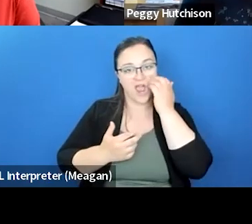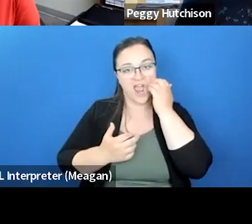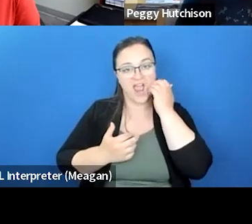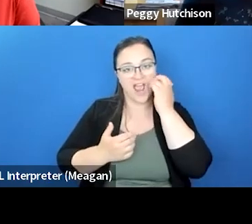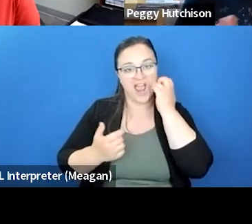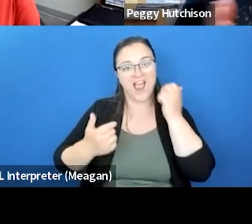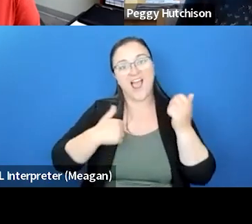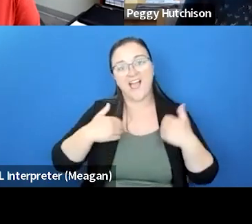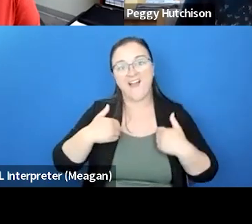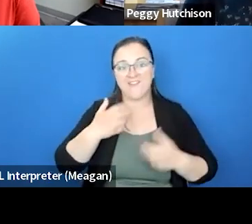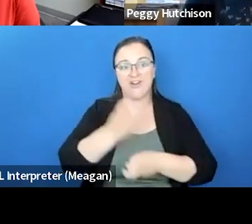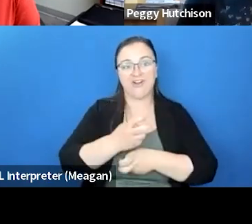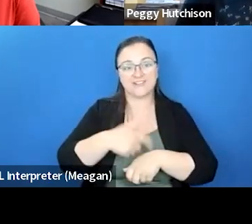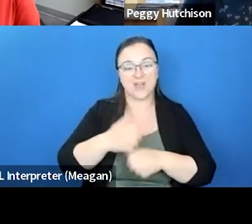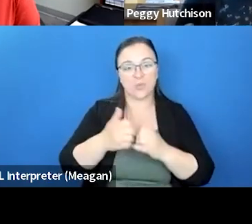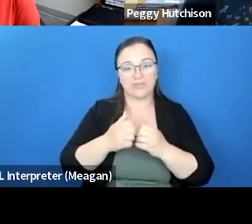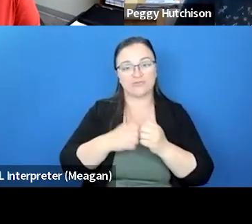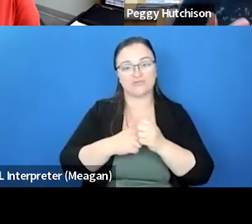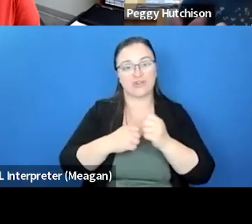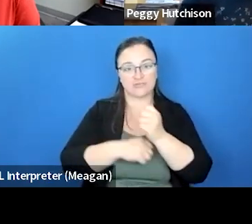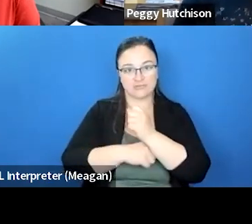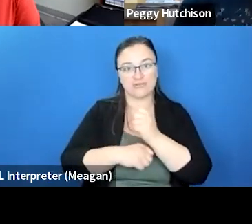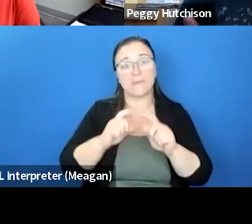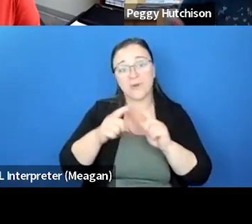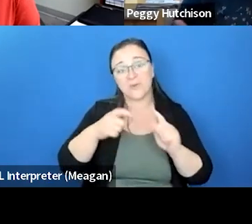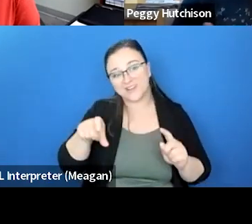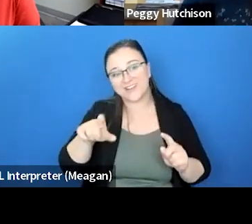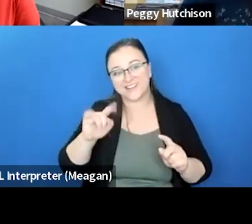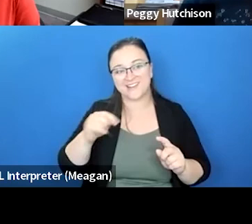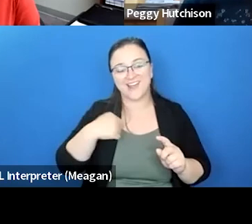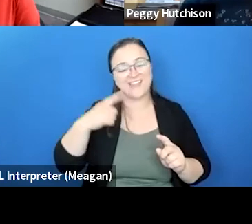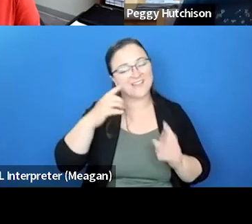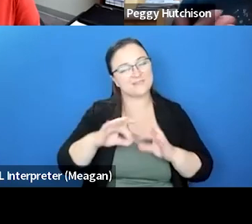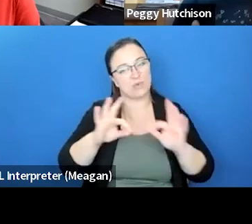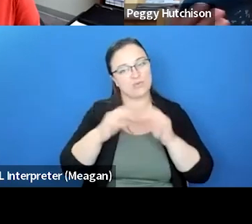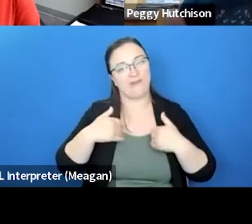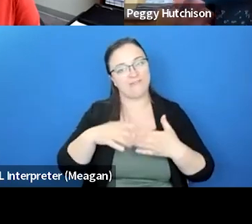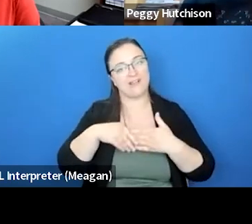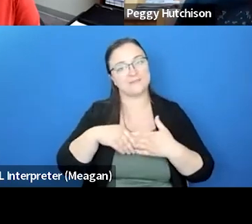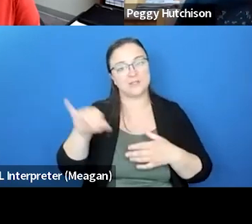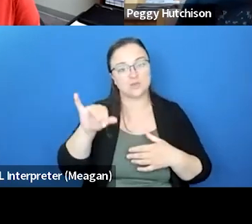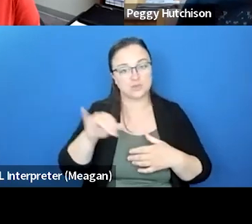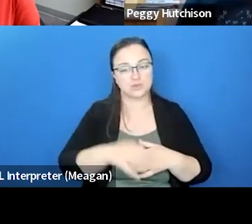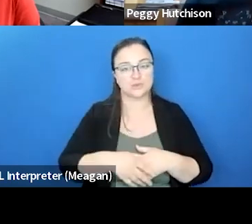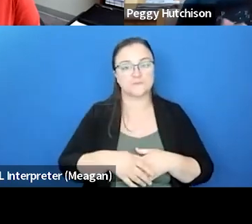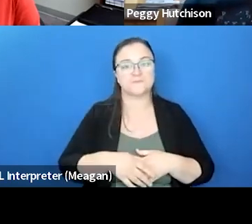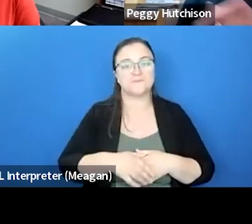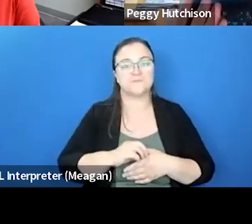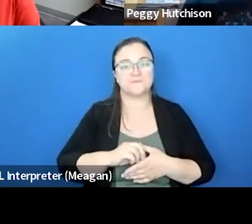with structure, we need structure, but I think it's always important to have that flexibility and as much of a collective decision making in a diverse